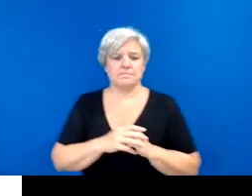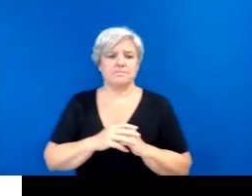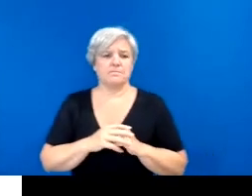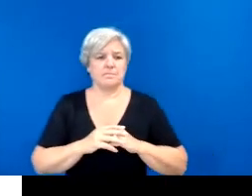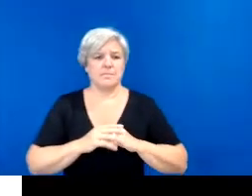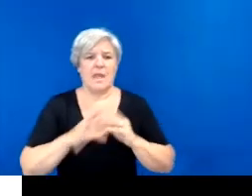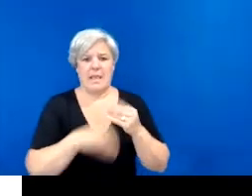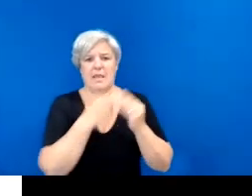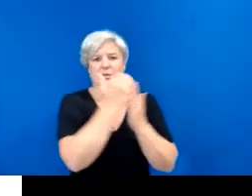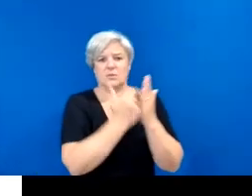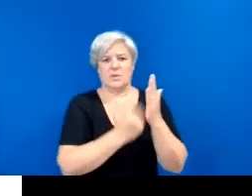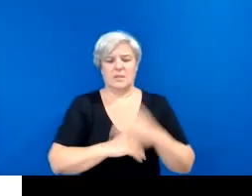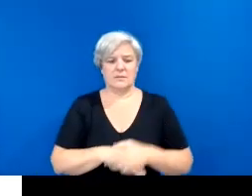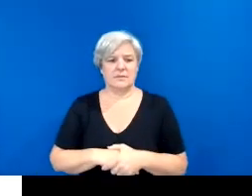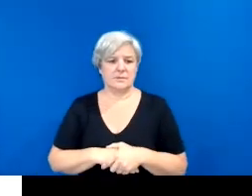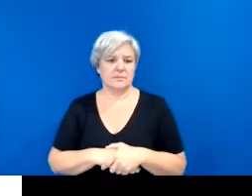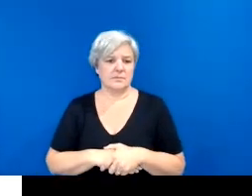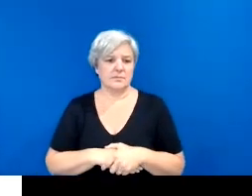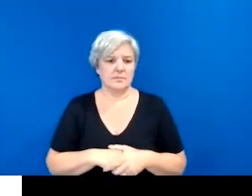that we're collecting and making available to faculty. So